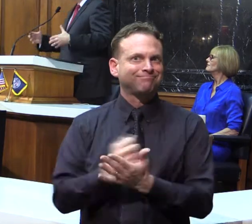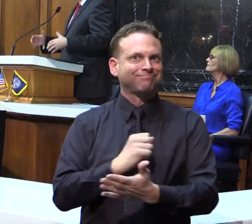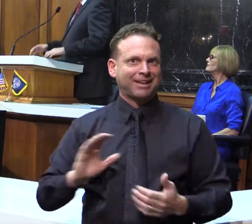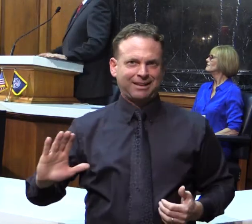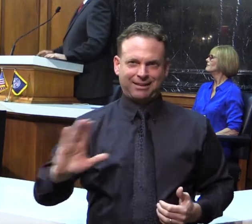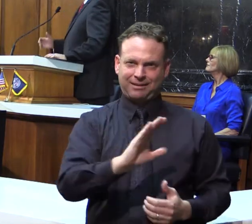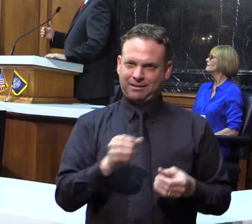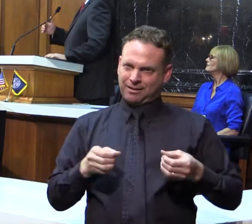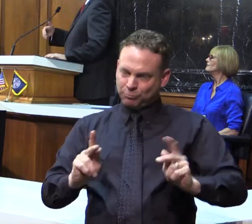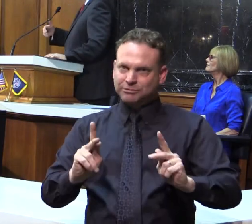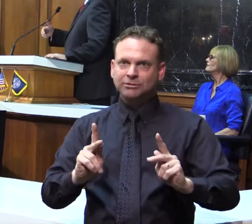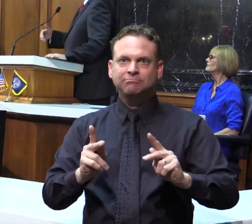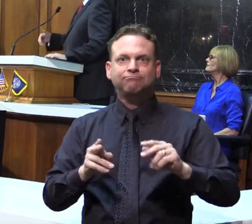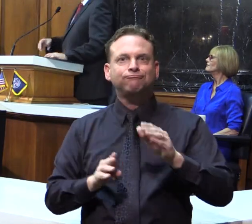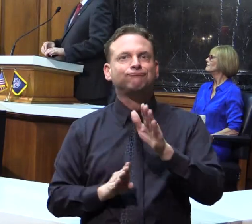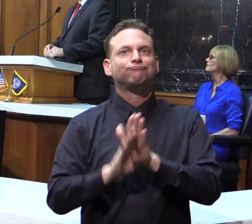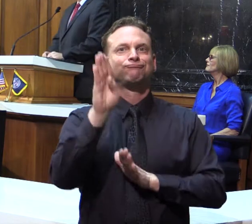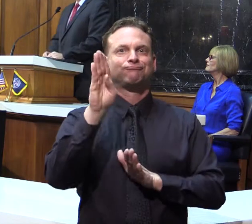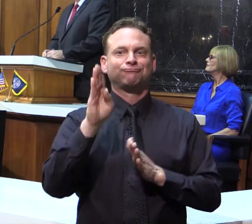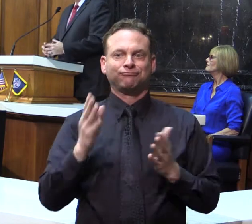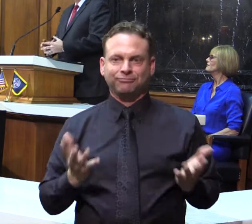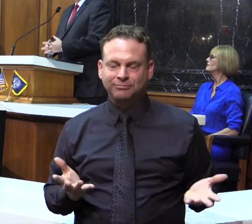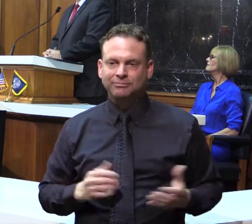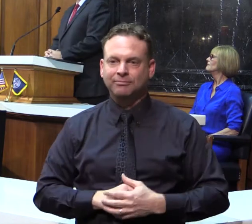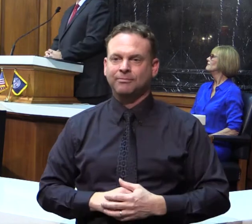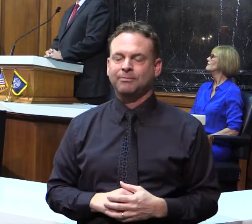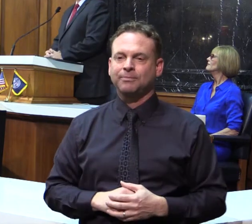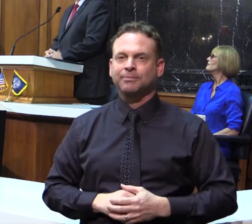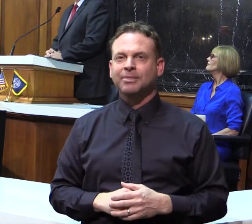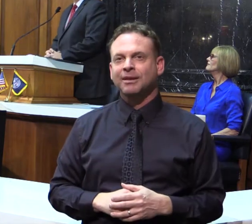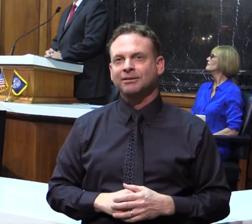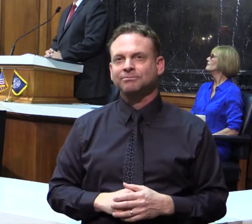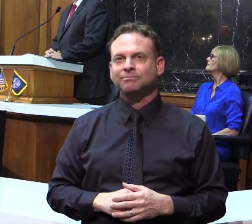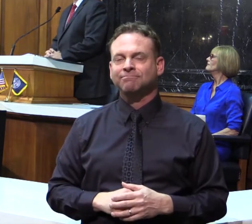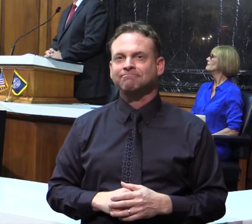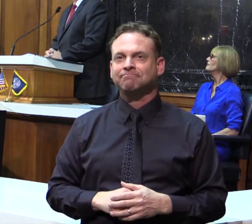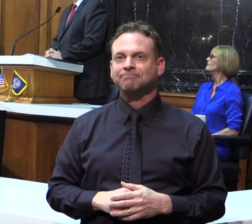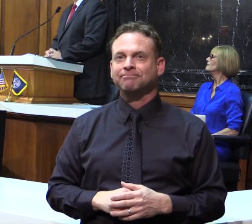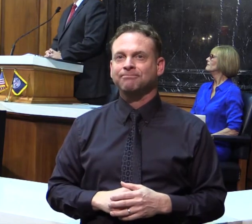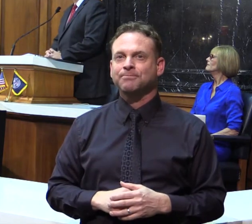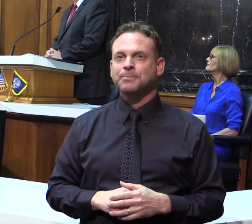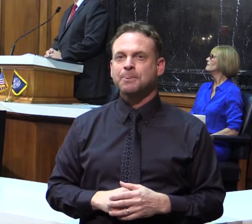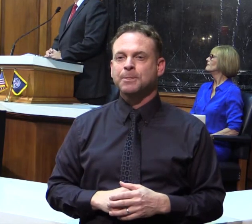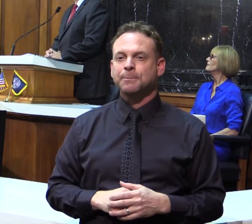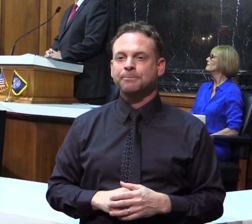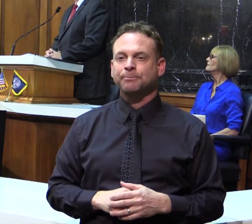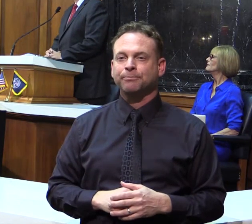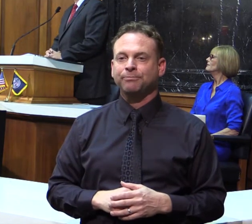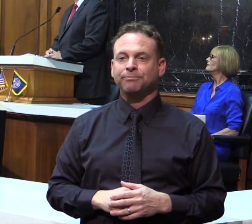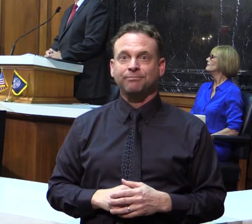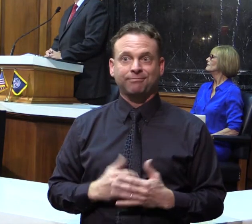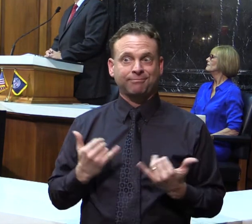And that’s why, this year, my focus can be summed up in three words: